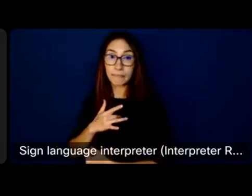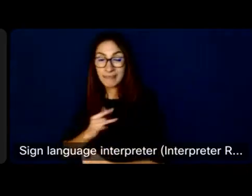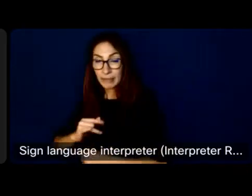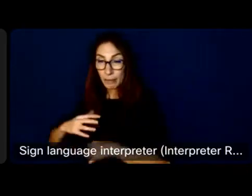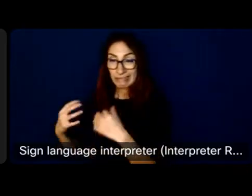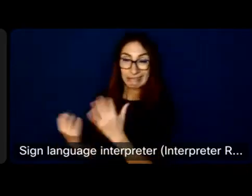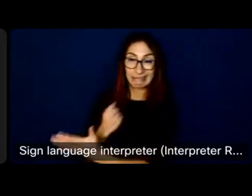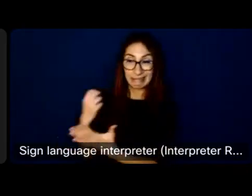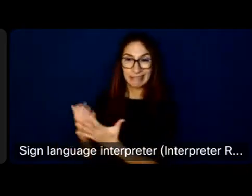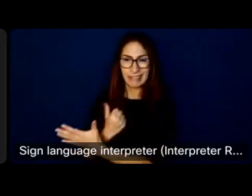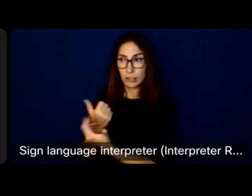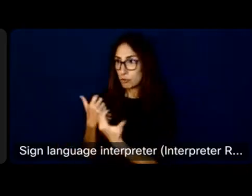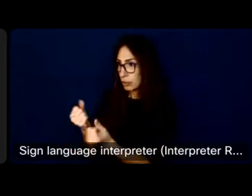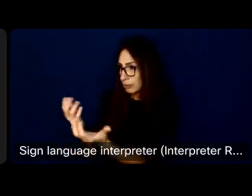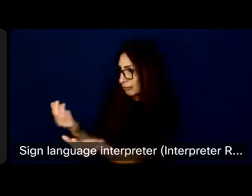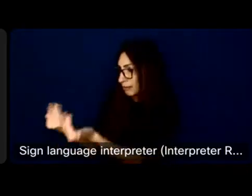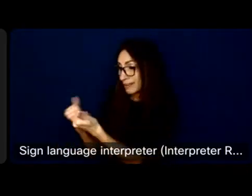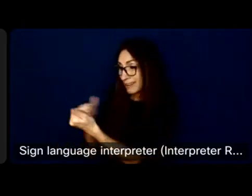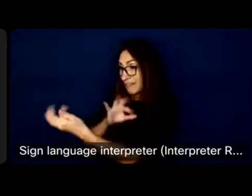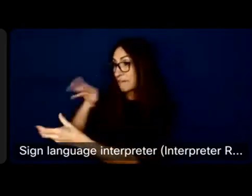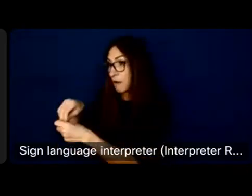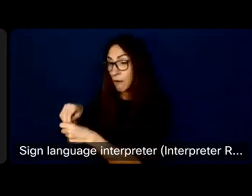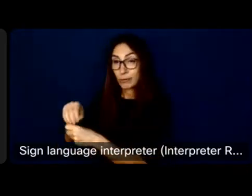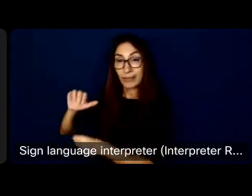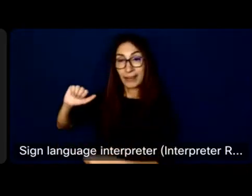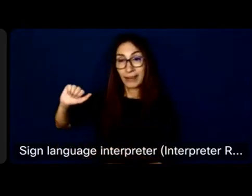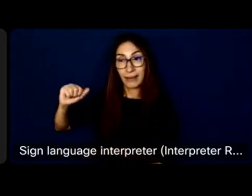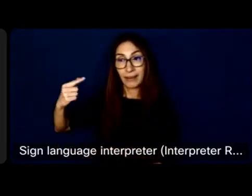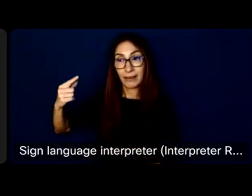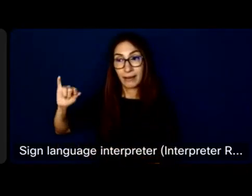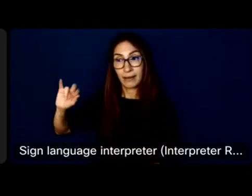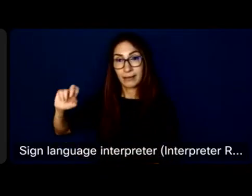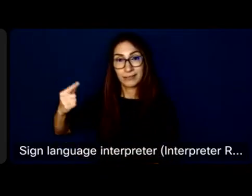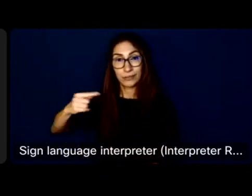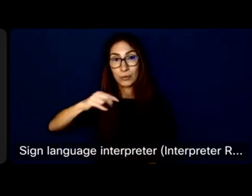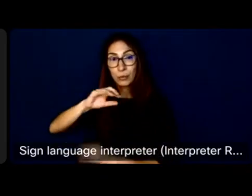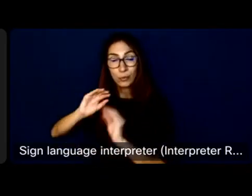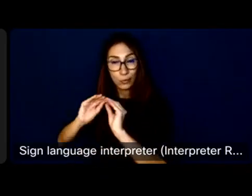with aging organizations. So, that there is, there really is a